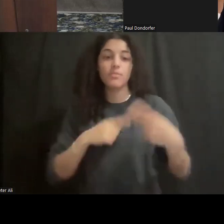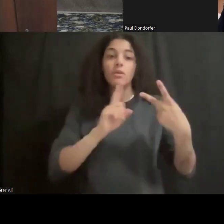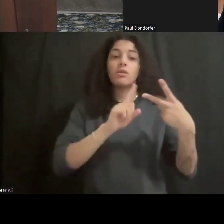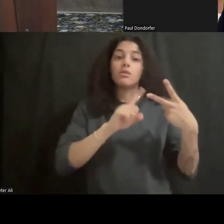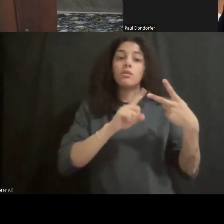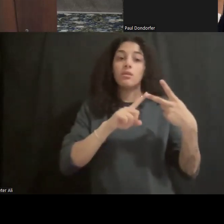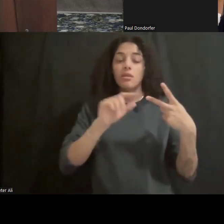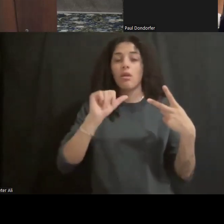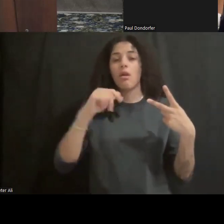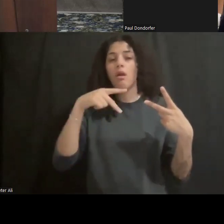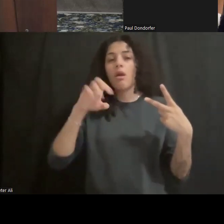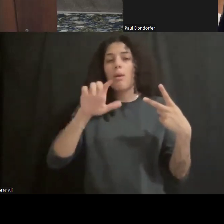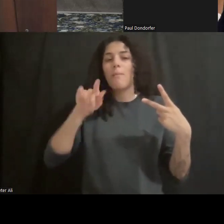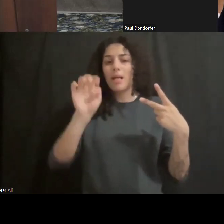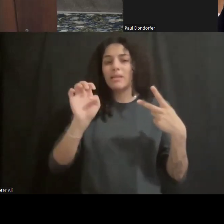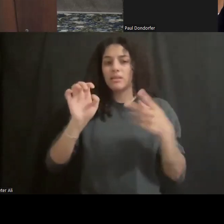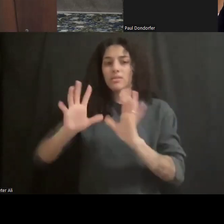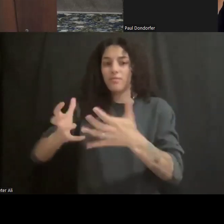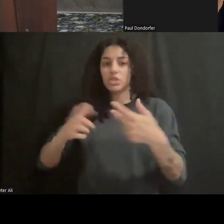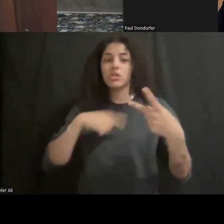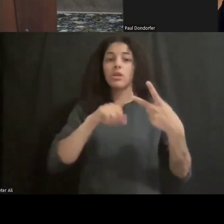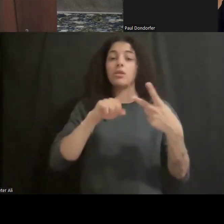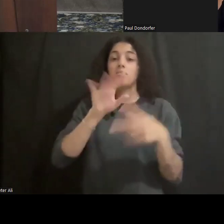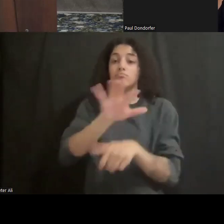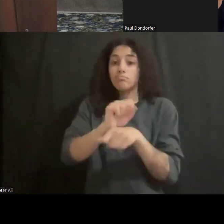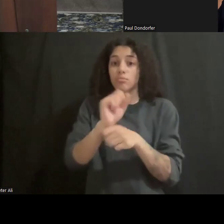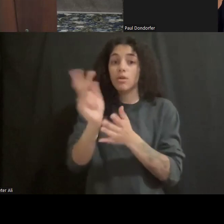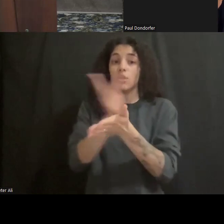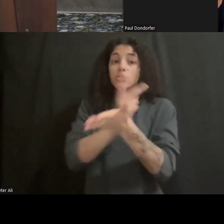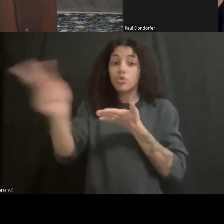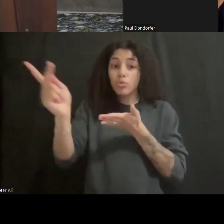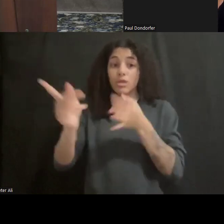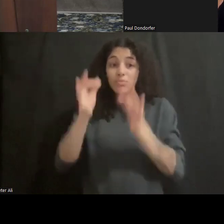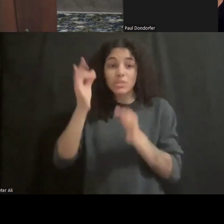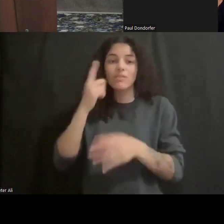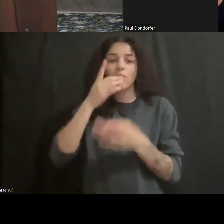has scheduled a roughly two-eek proceeding for two weeks before the general election meaning